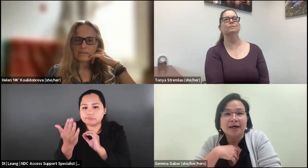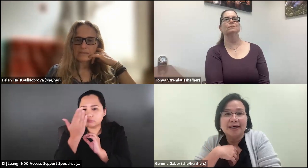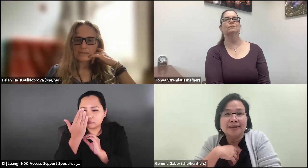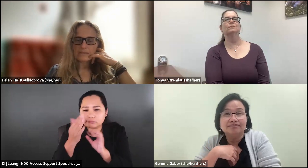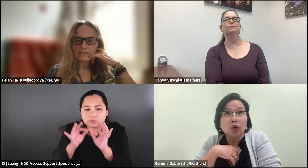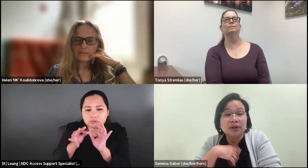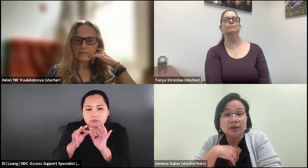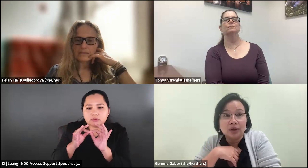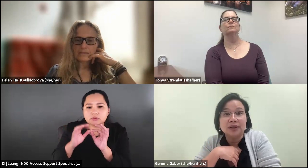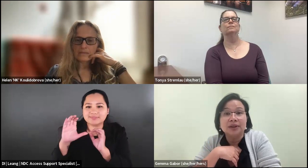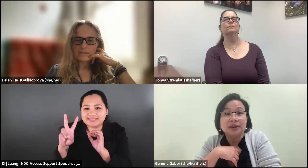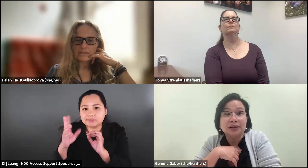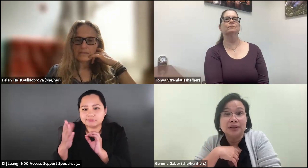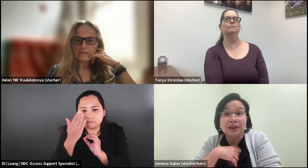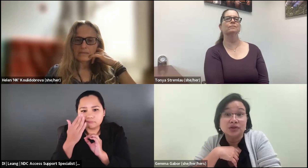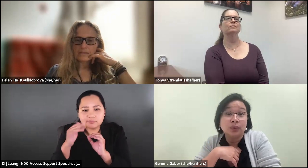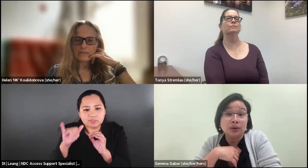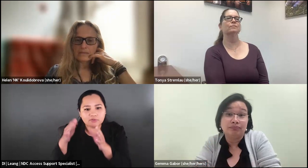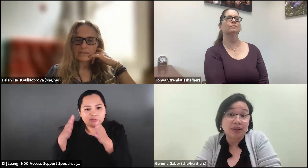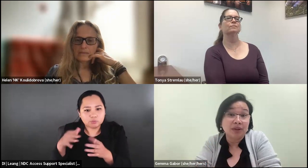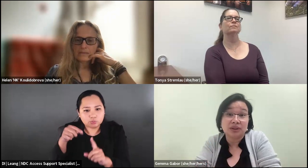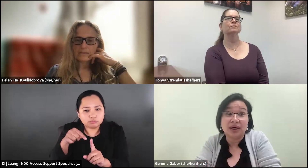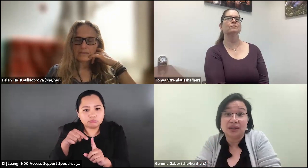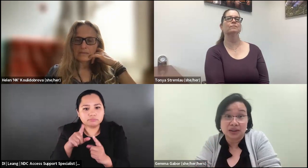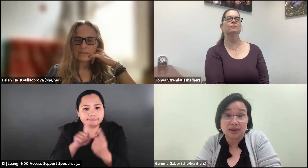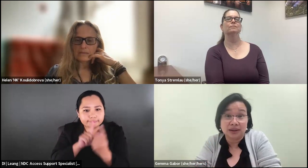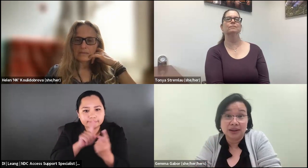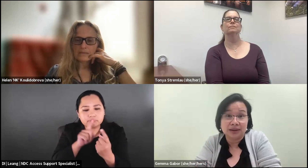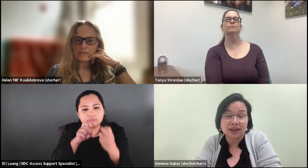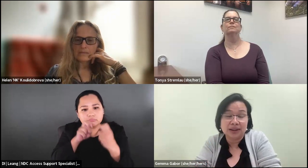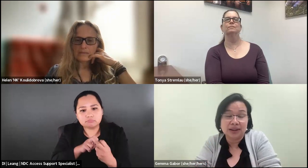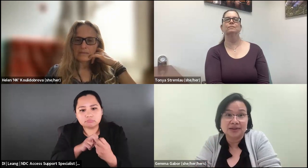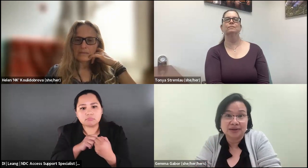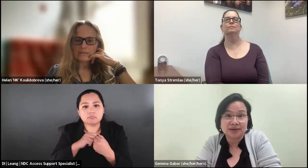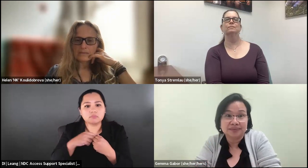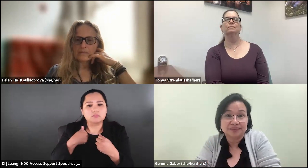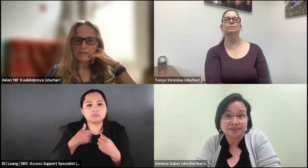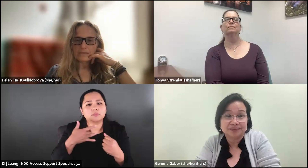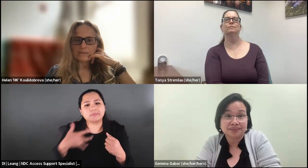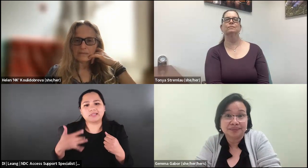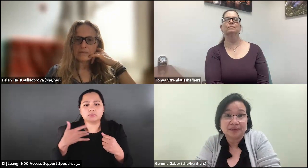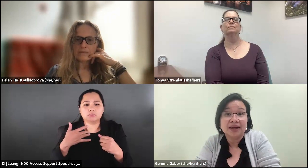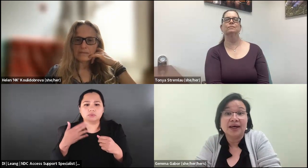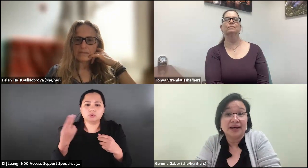But all in all, yes, we've been using ASL in class.